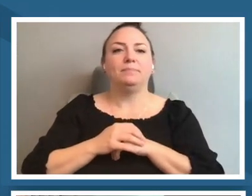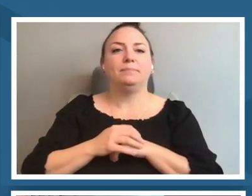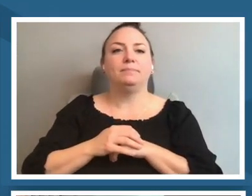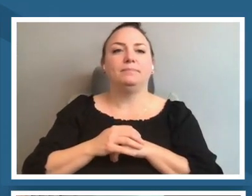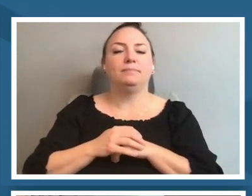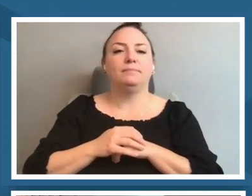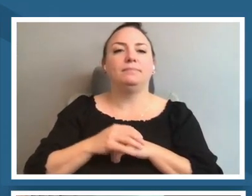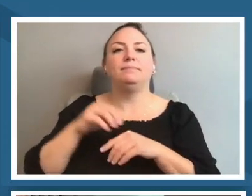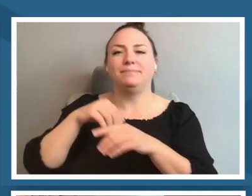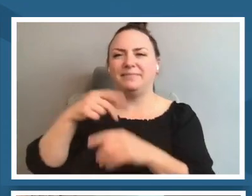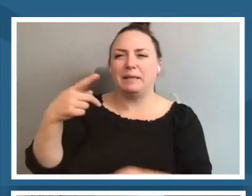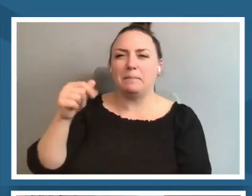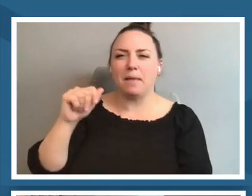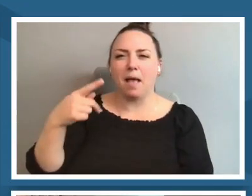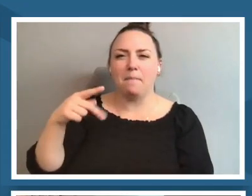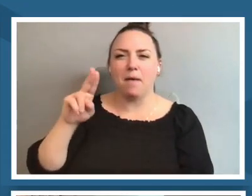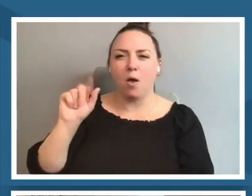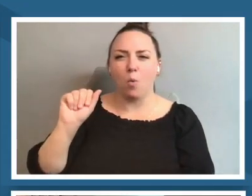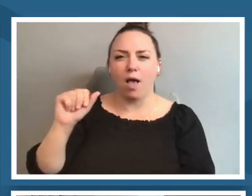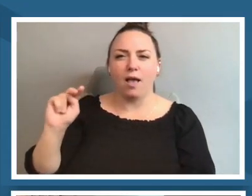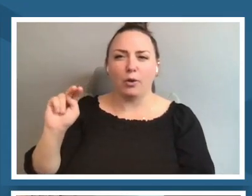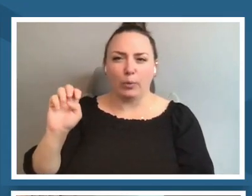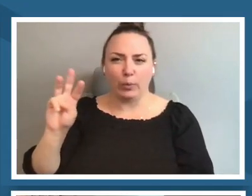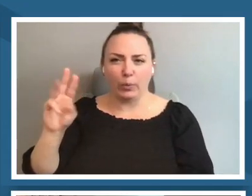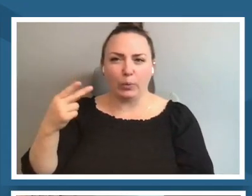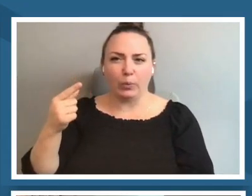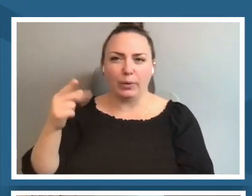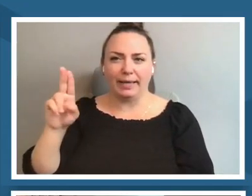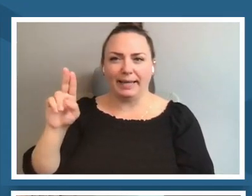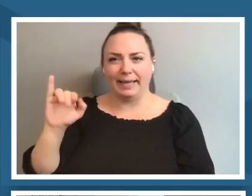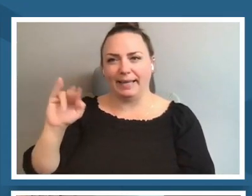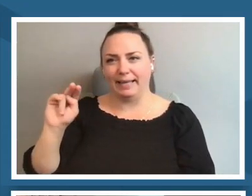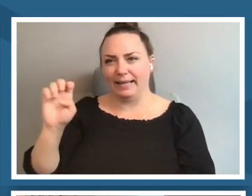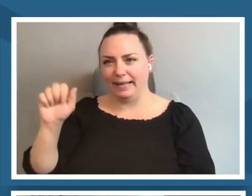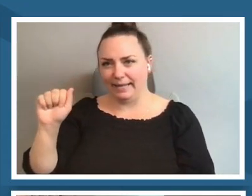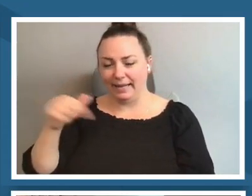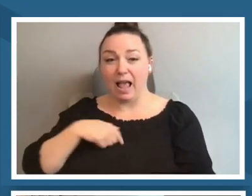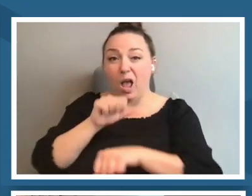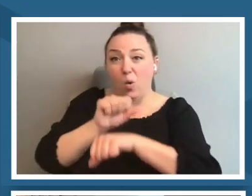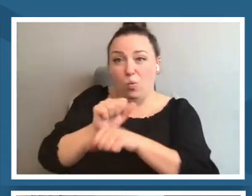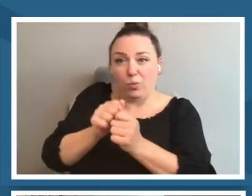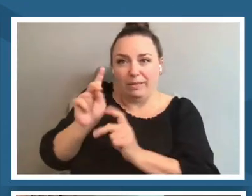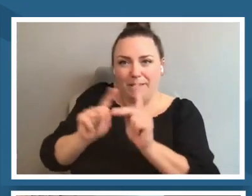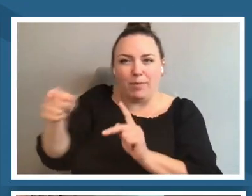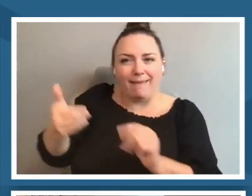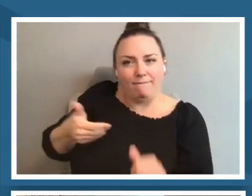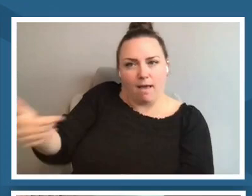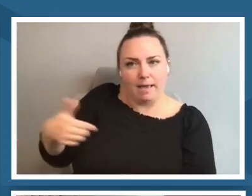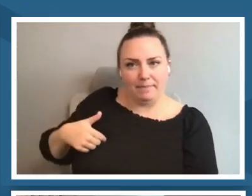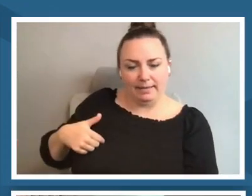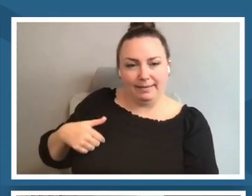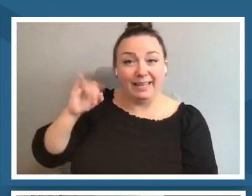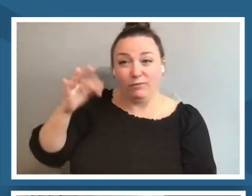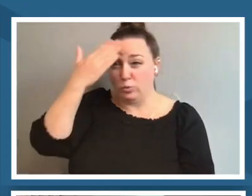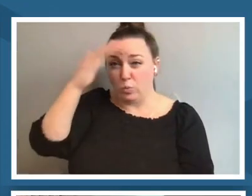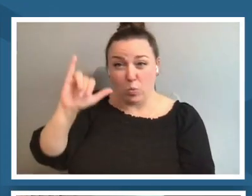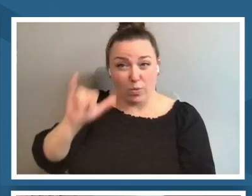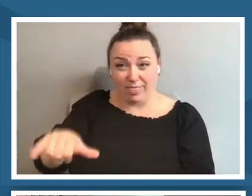guinea where i spent time living and working with people at their invitation now for those of you who don't know